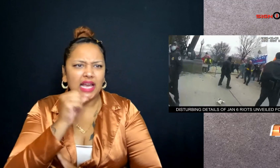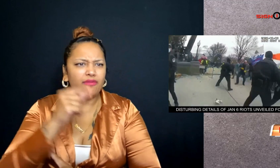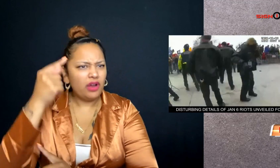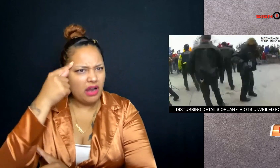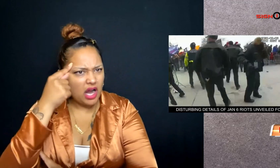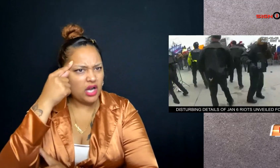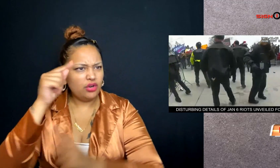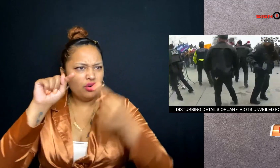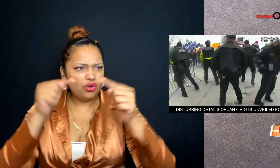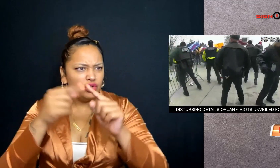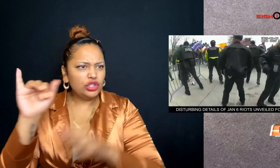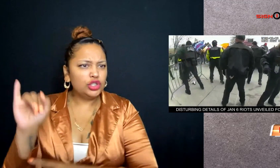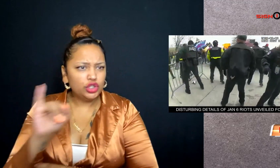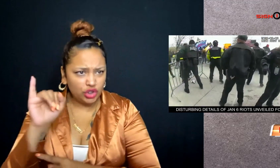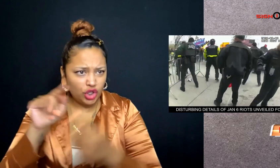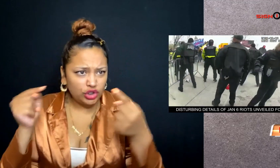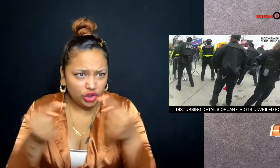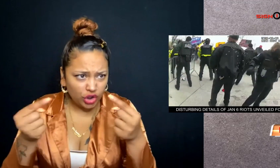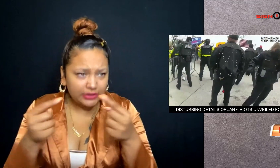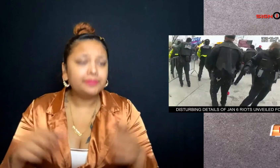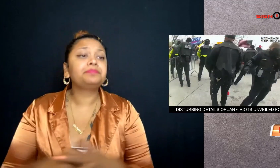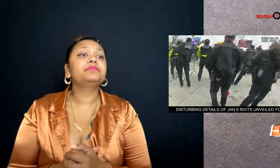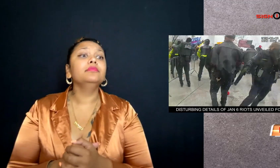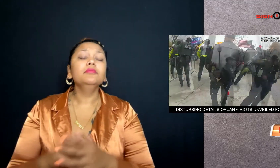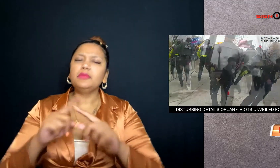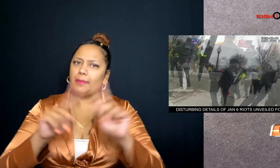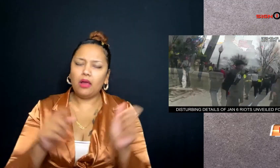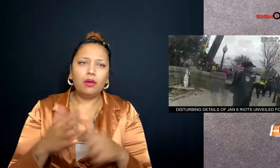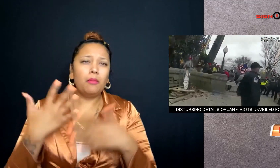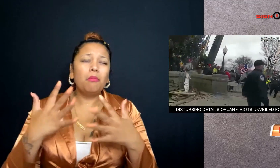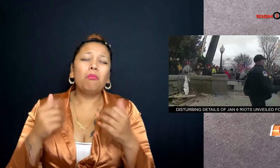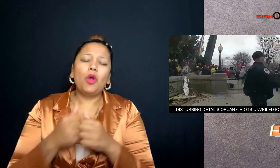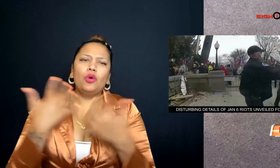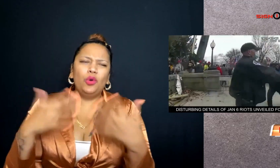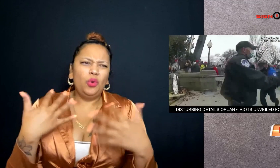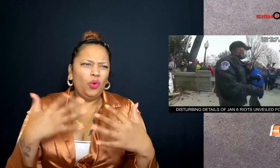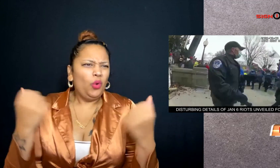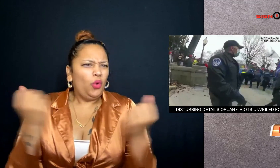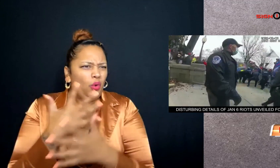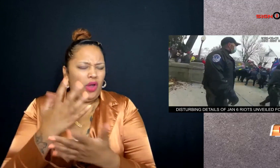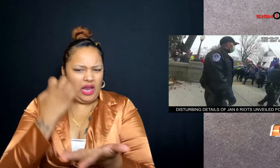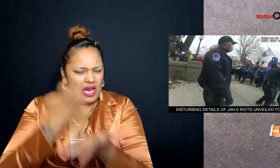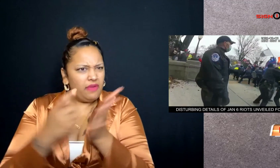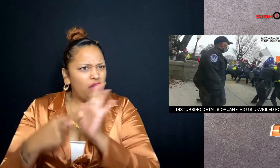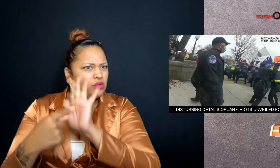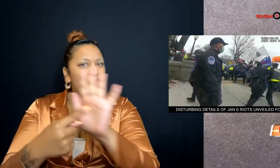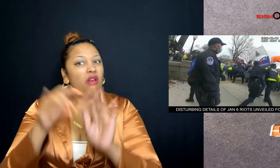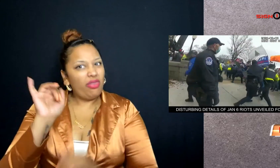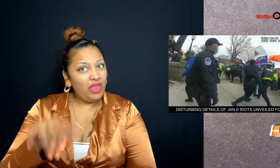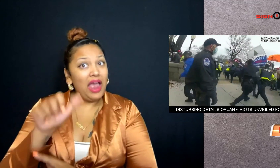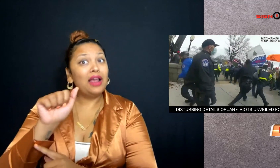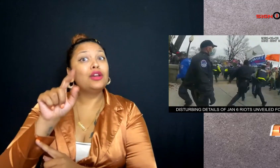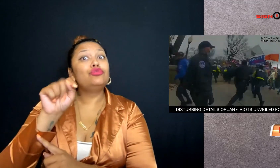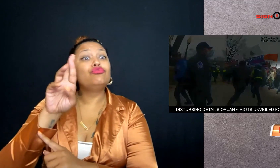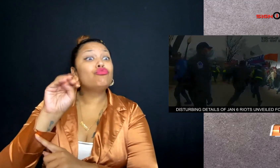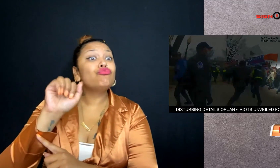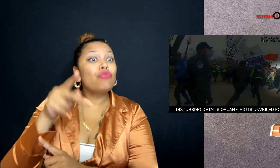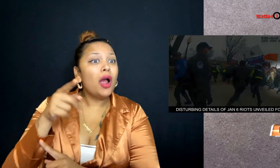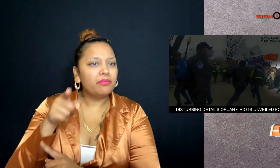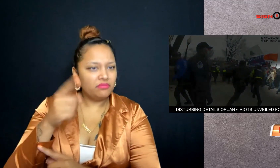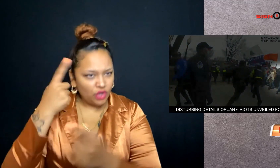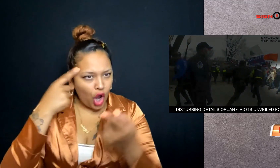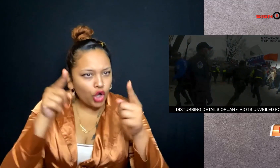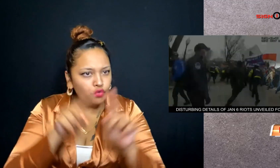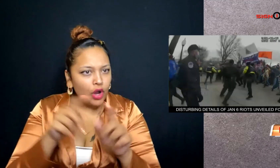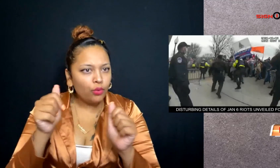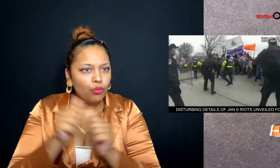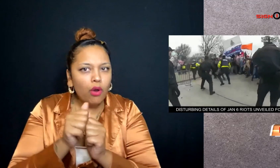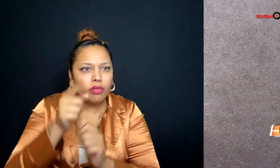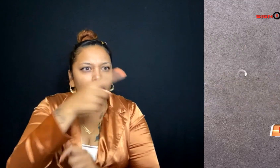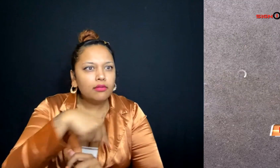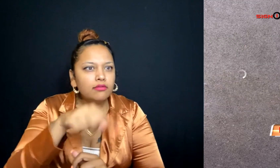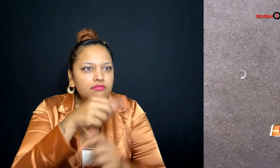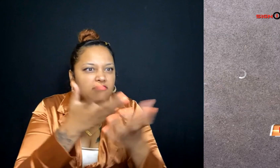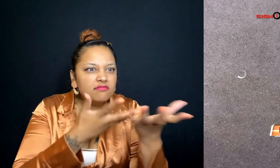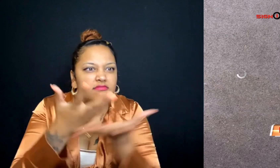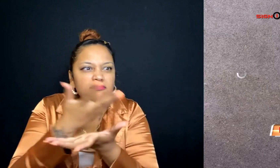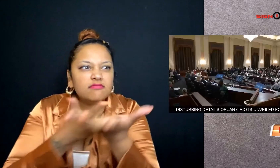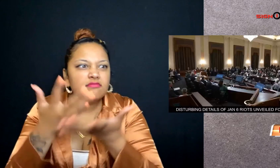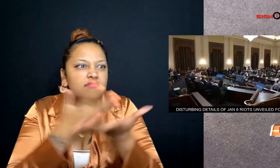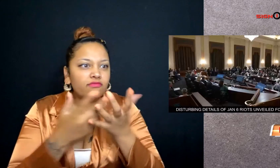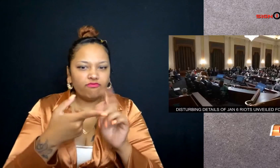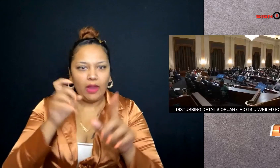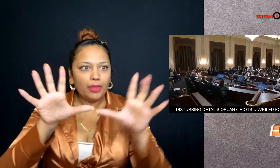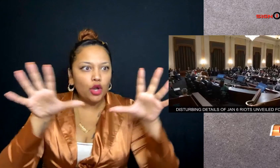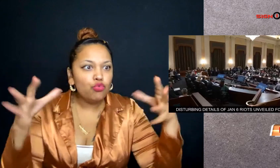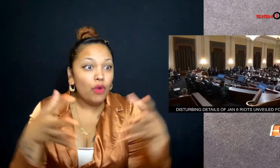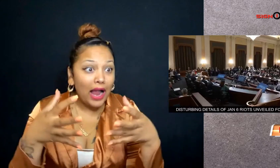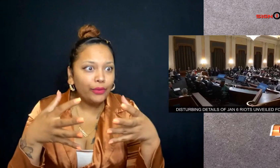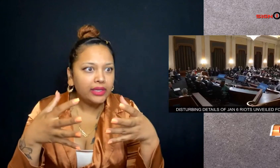suffered a traumatic brain injury but the most chilling evidence of alleged